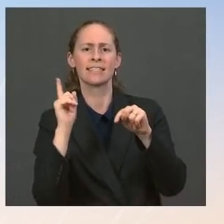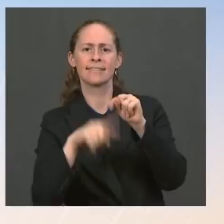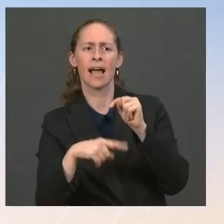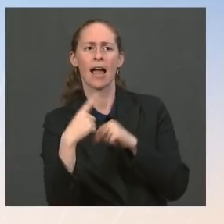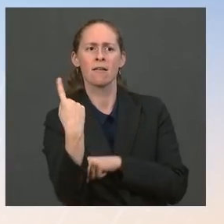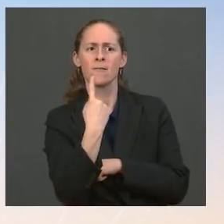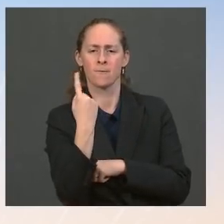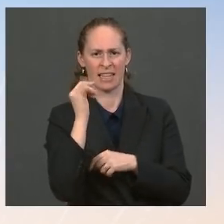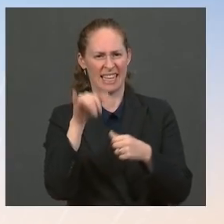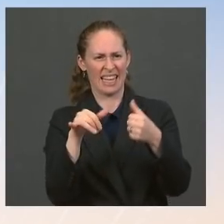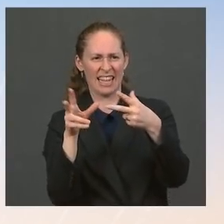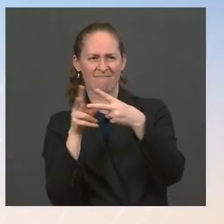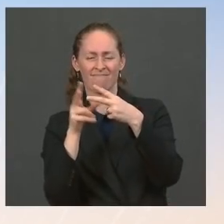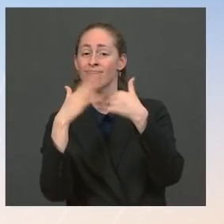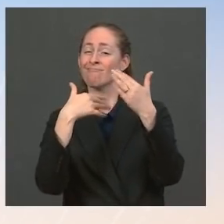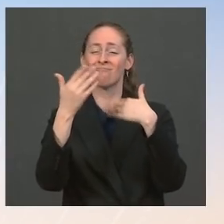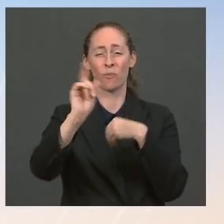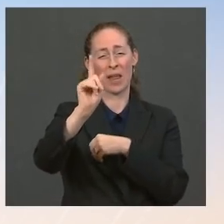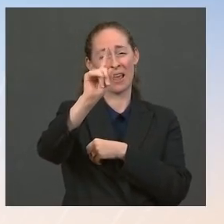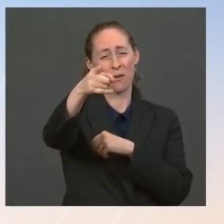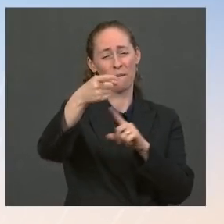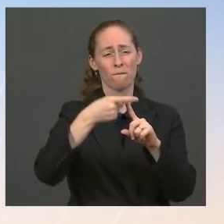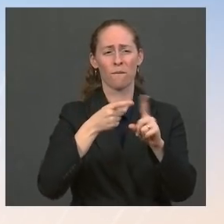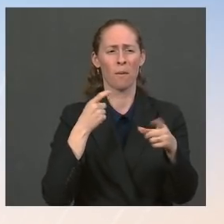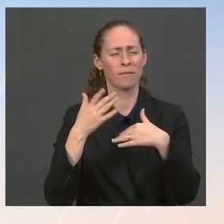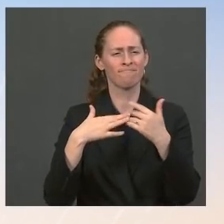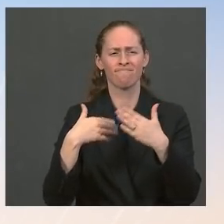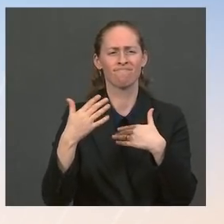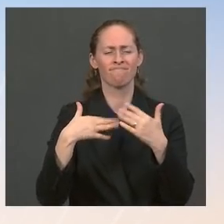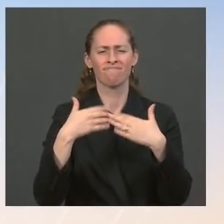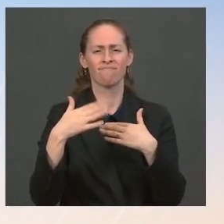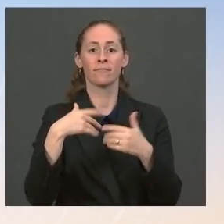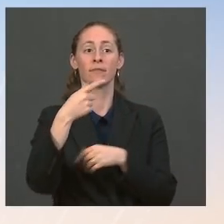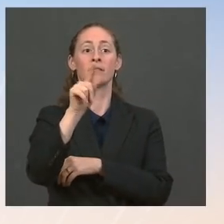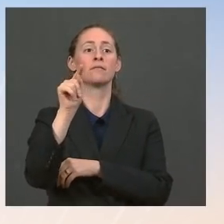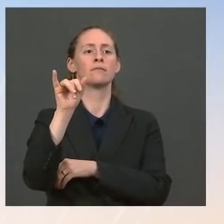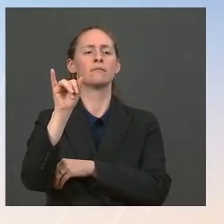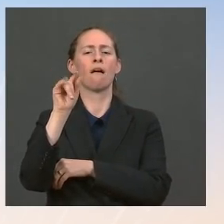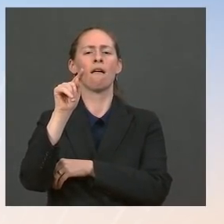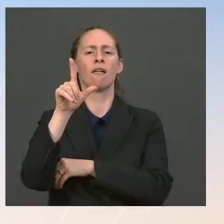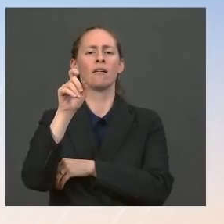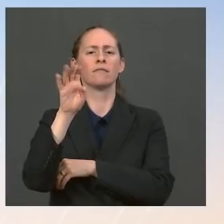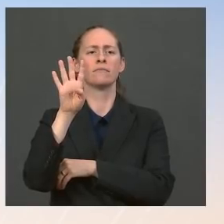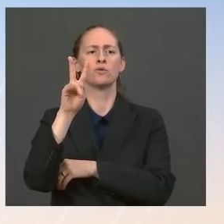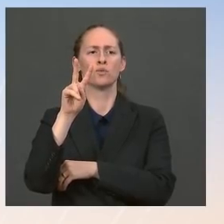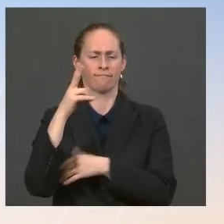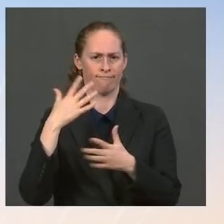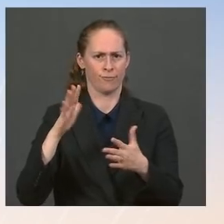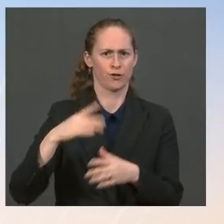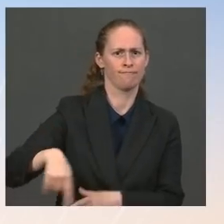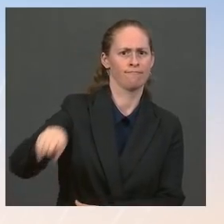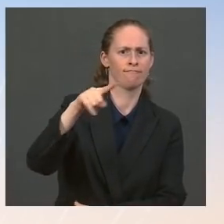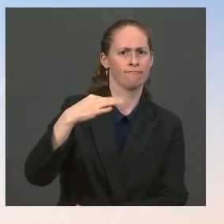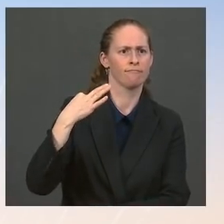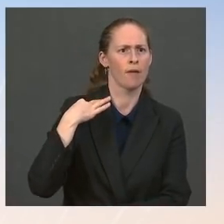Title 42 authority has been applied, irrespective of the country of origin,